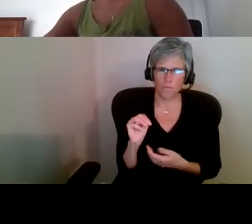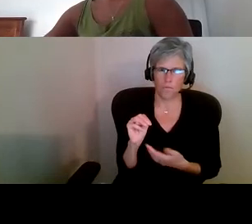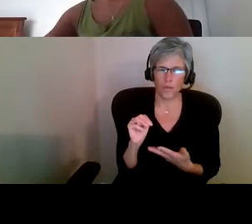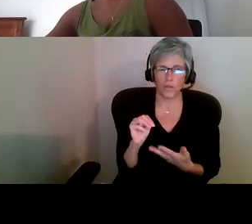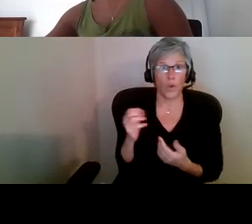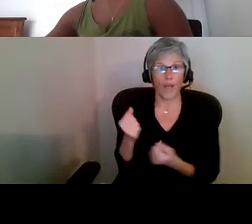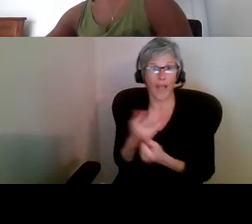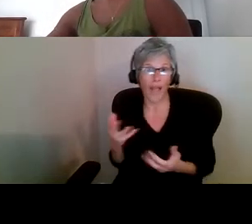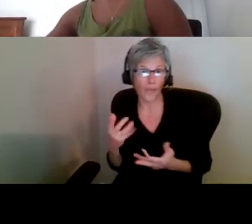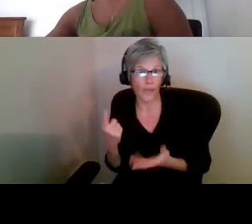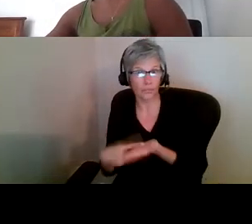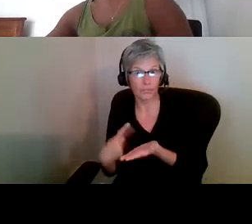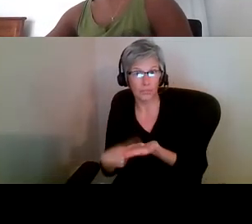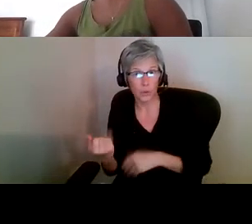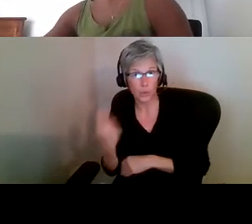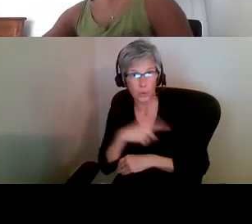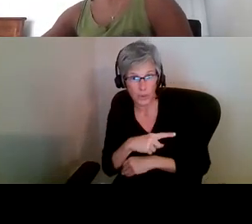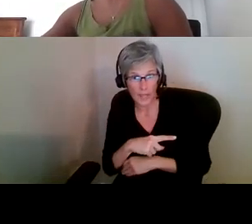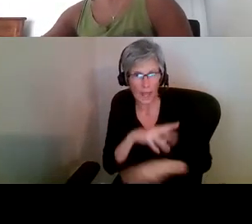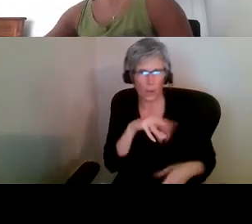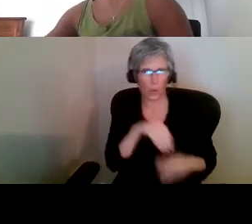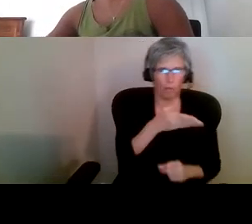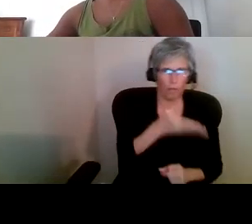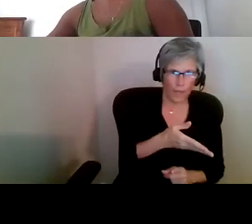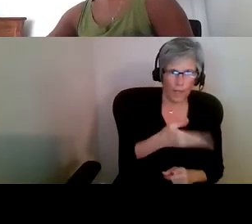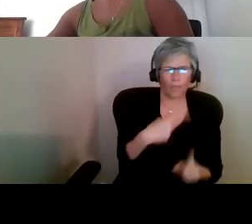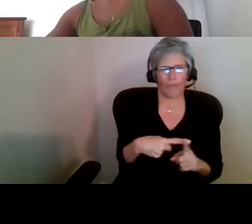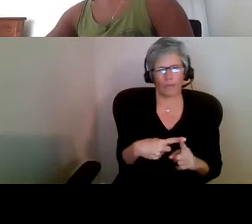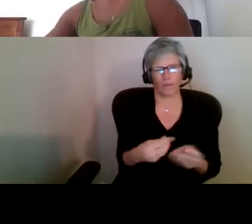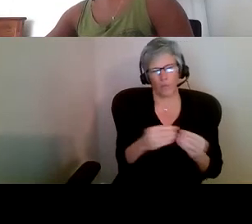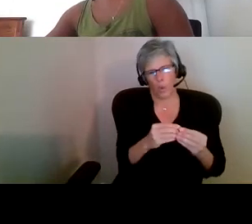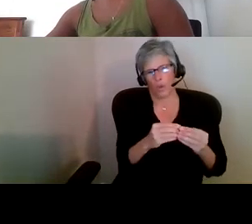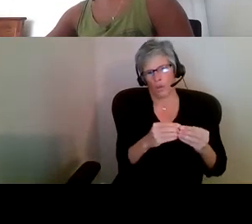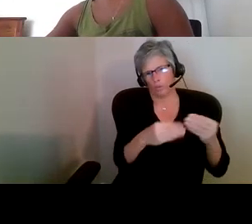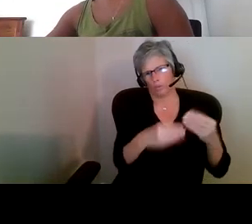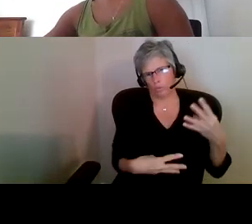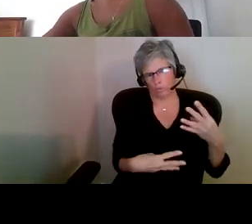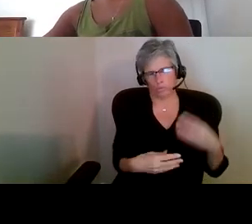and some additional language, so it's one of these people, we don't want to,